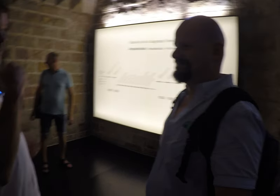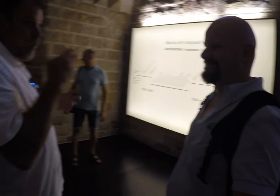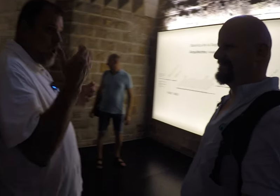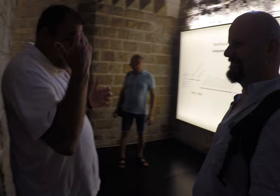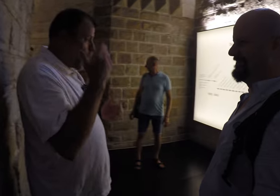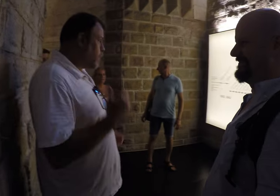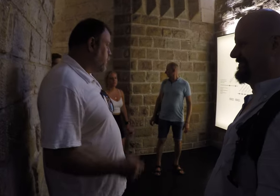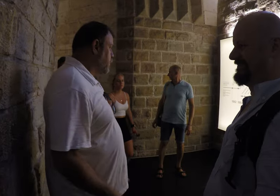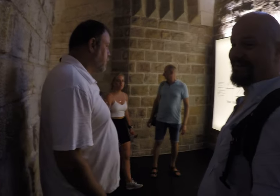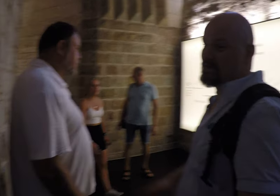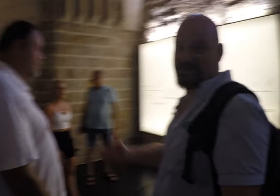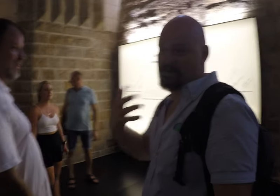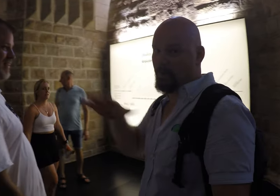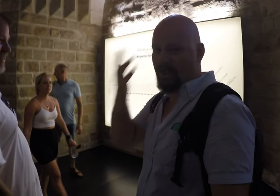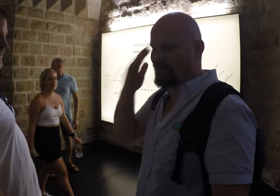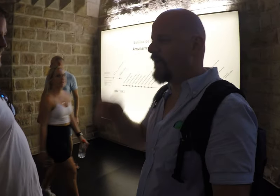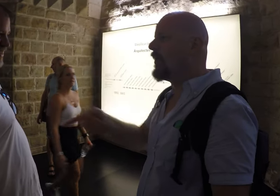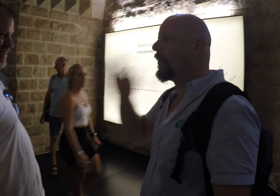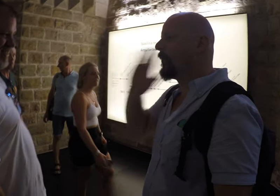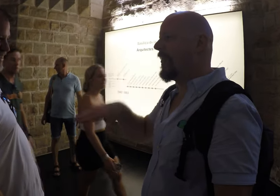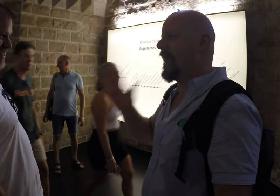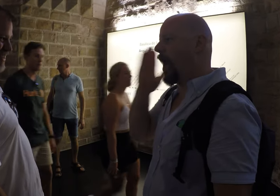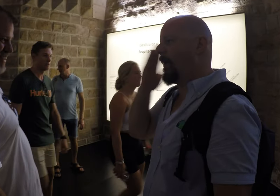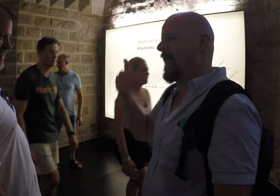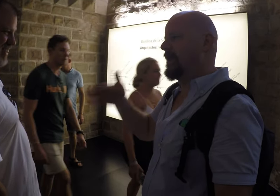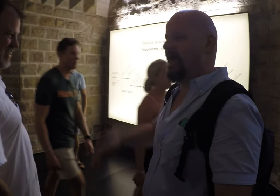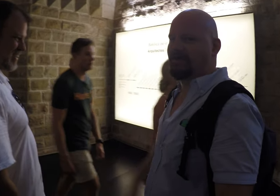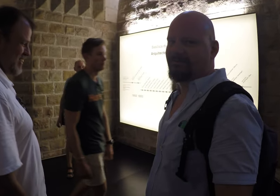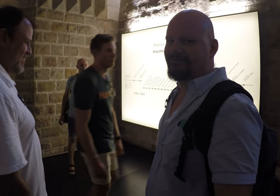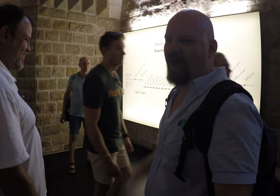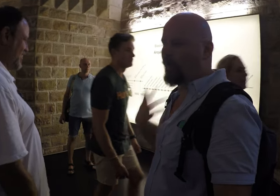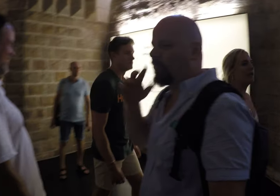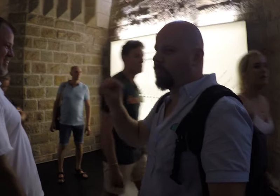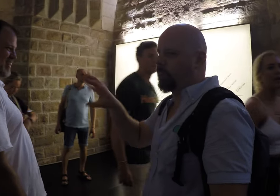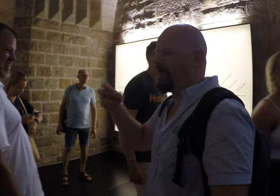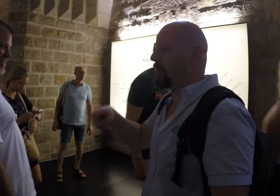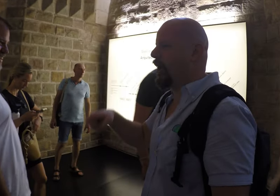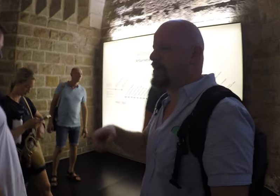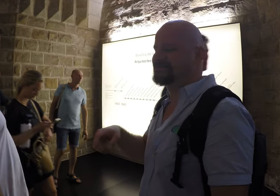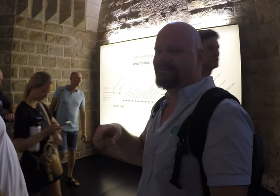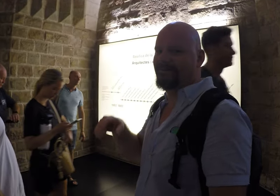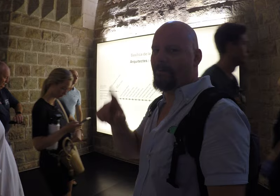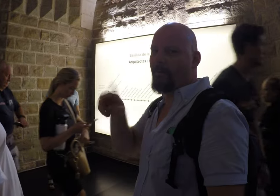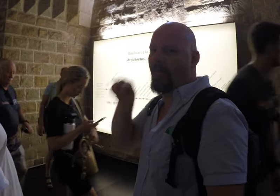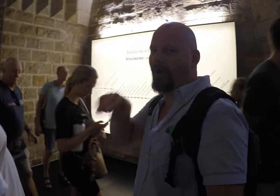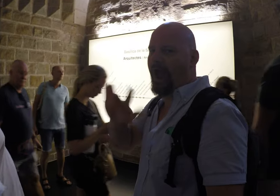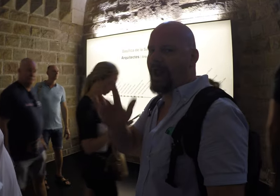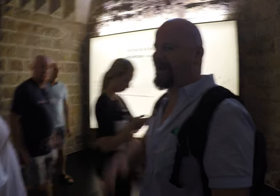I don't want to know. - He doesn't want to know. You will know anyway... I will tell the price after looking up online.